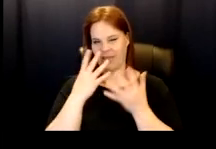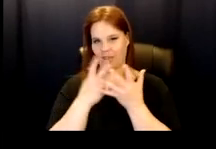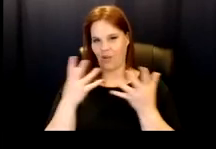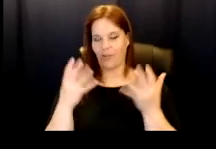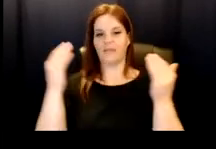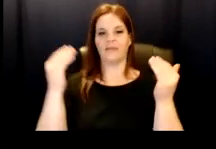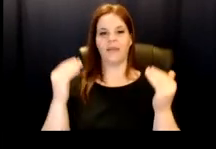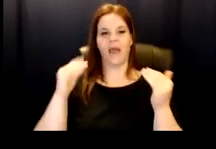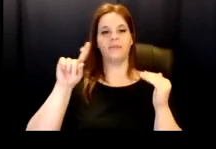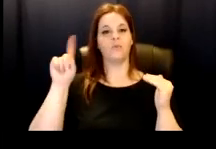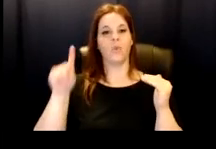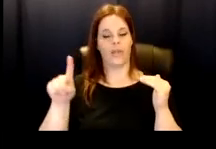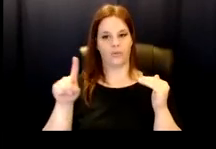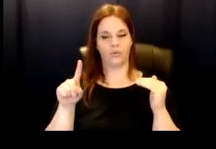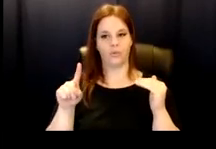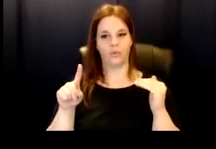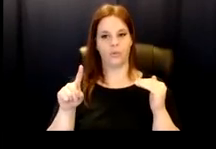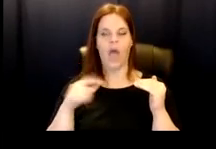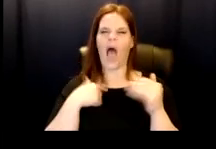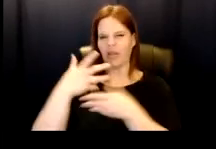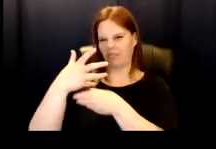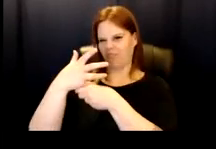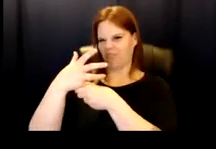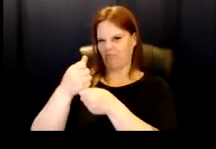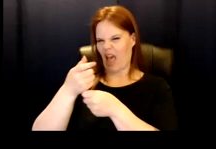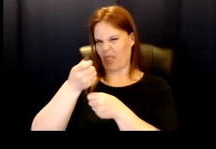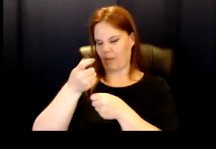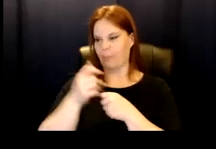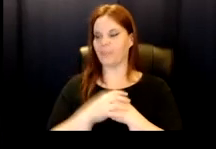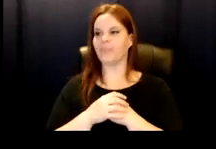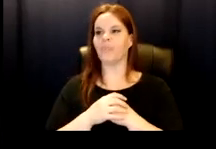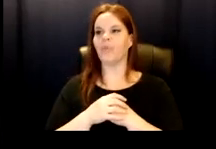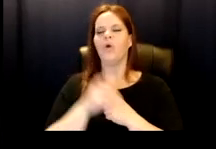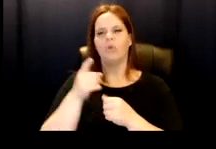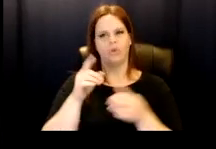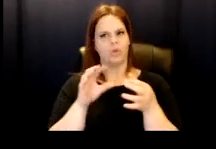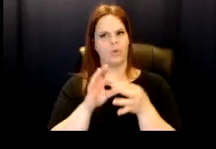is: Well, I am going to paraphrase it a little bit. You mentioned a little bit about housing.